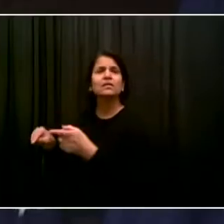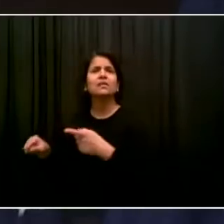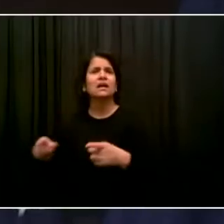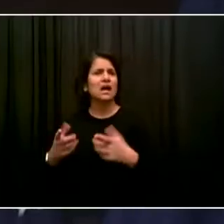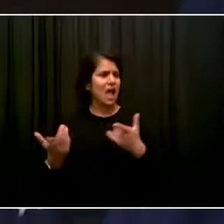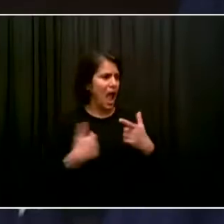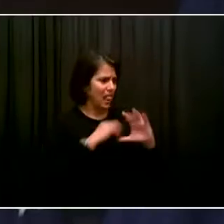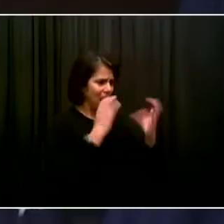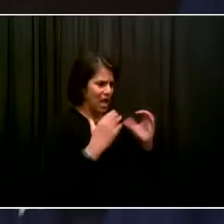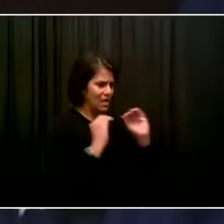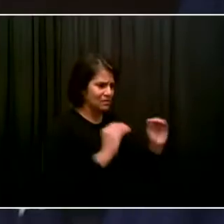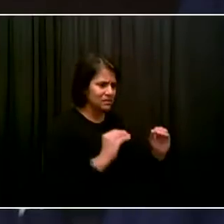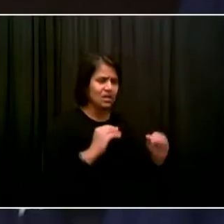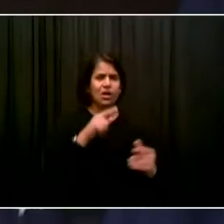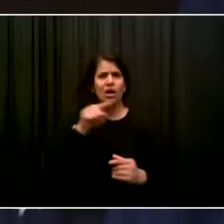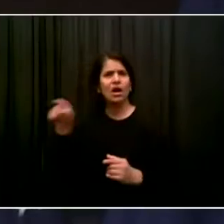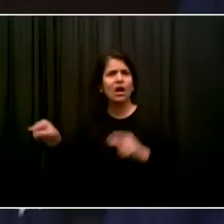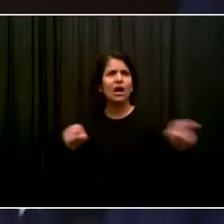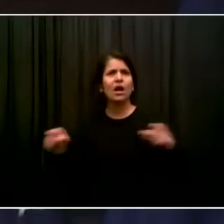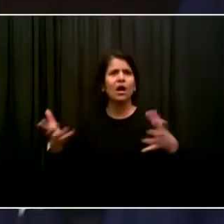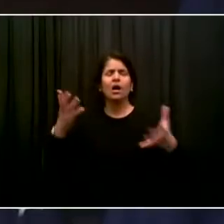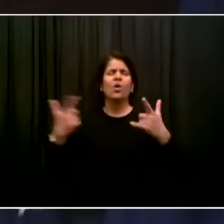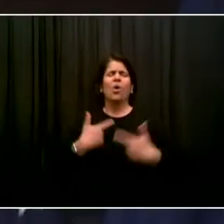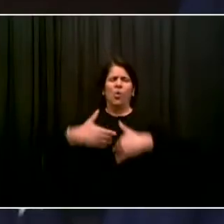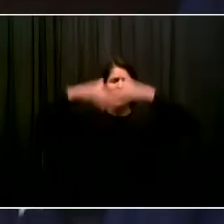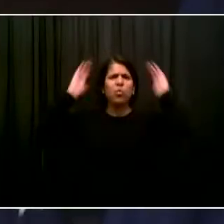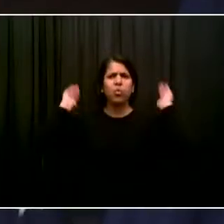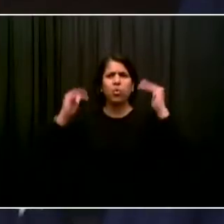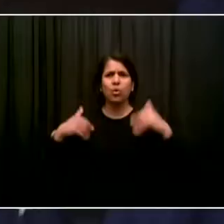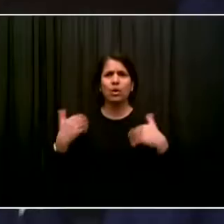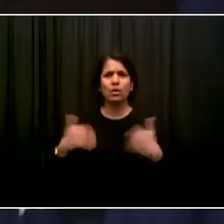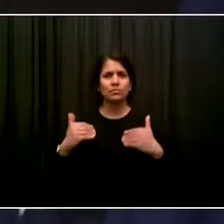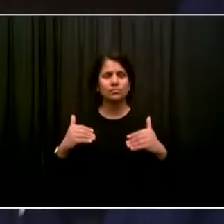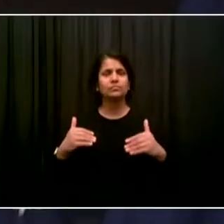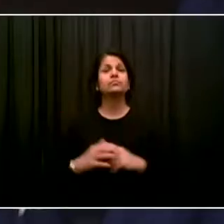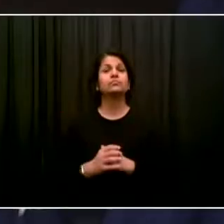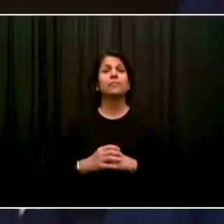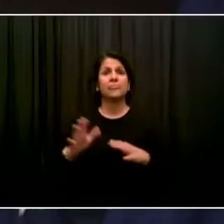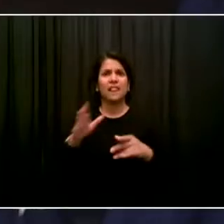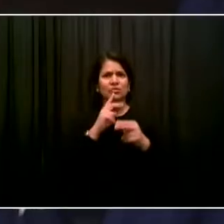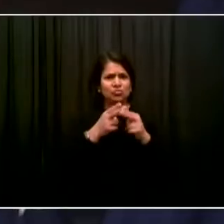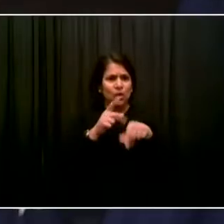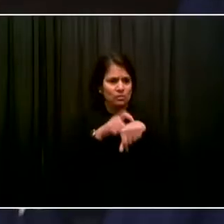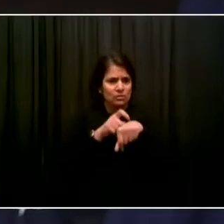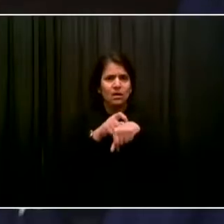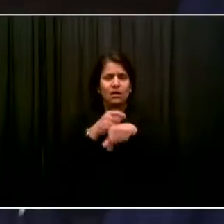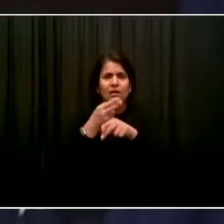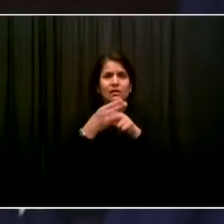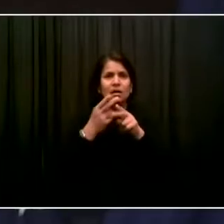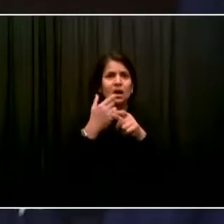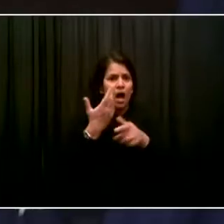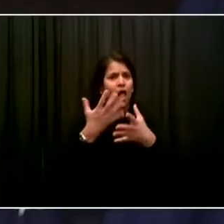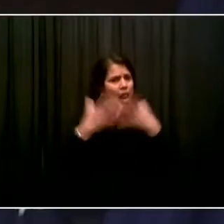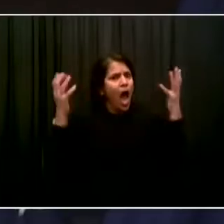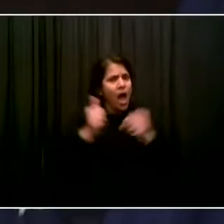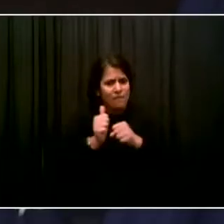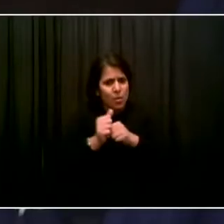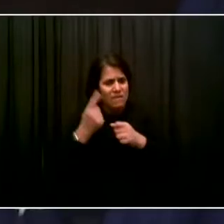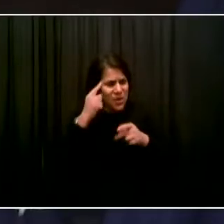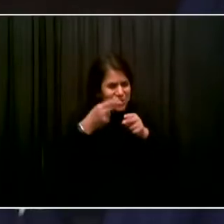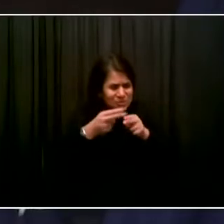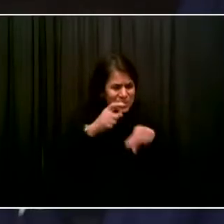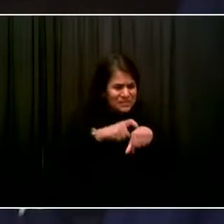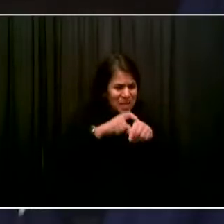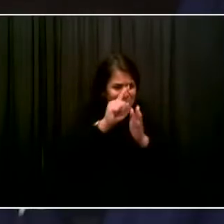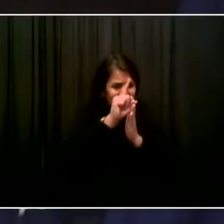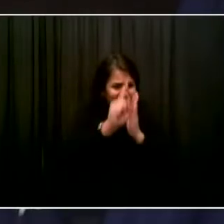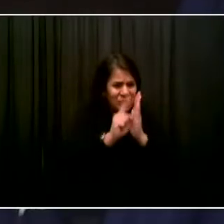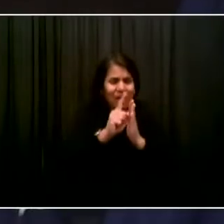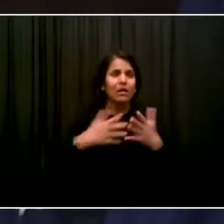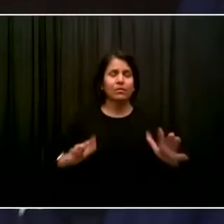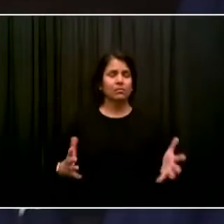REPROGRAMMING SCHOOL SCHEDULES